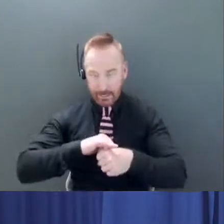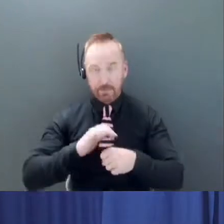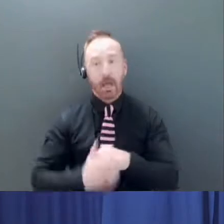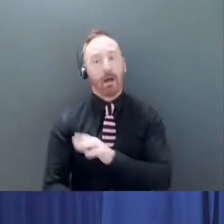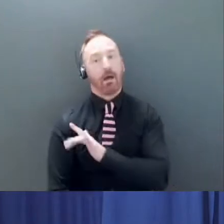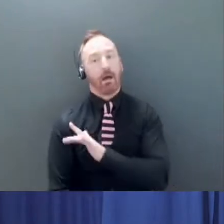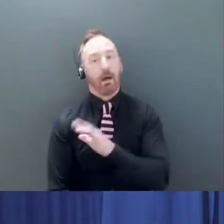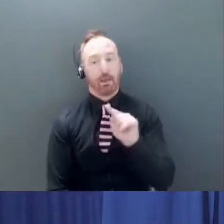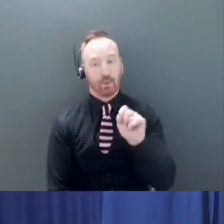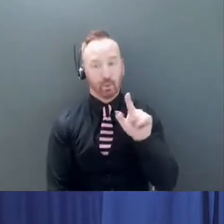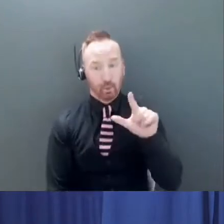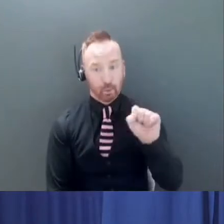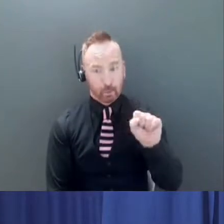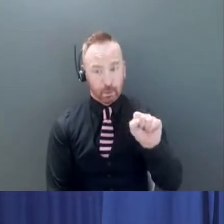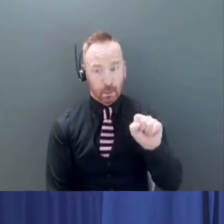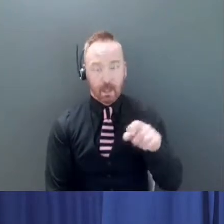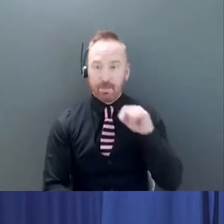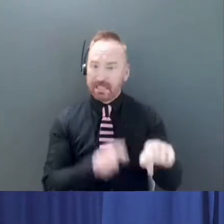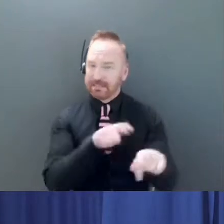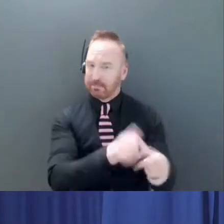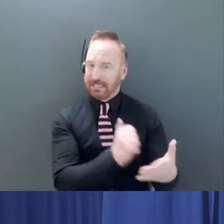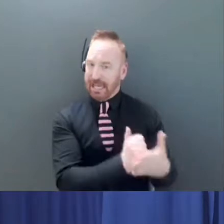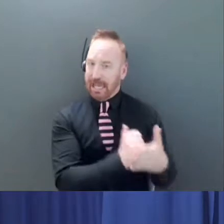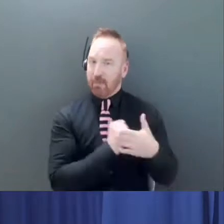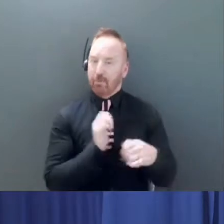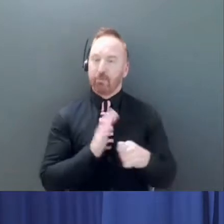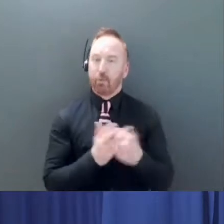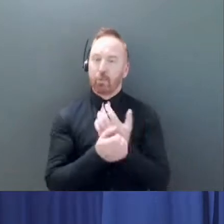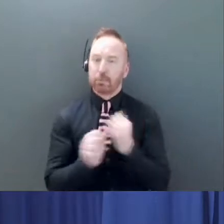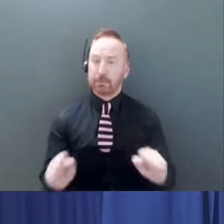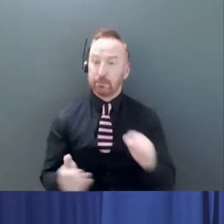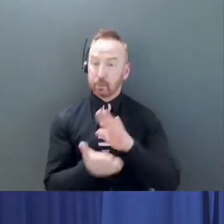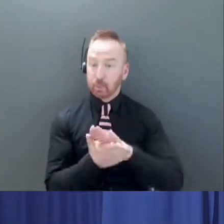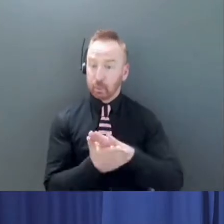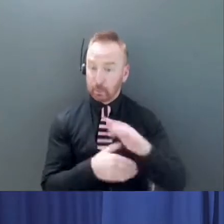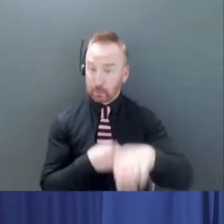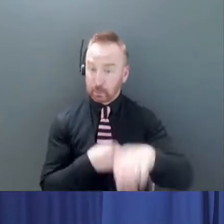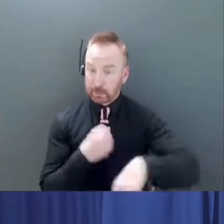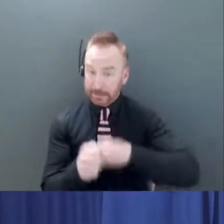safe school year. So before your children go to school, parents and guardians need to assess their children